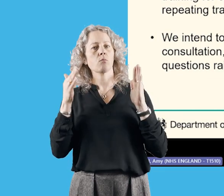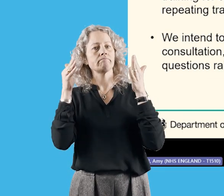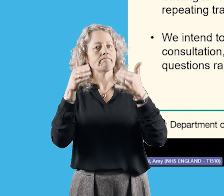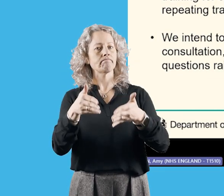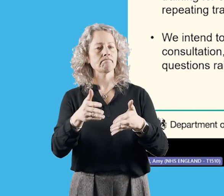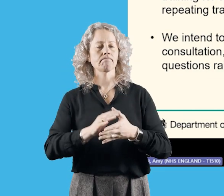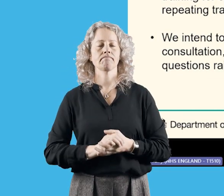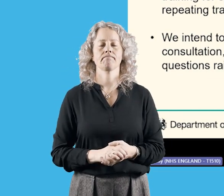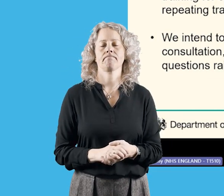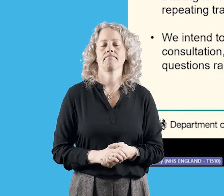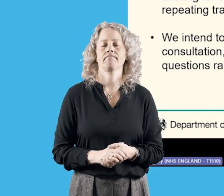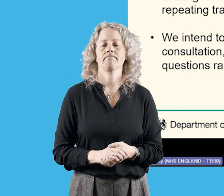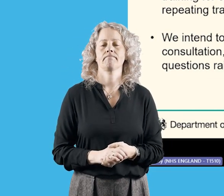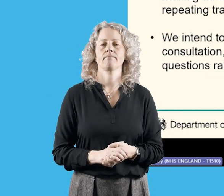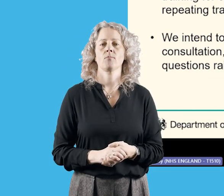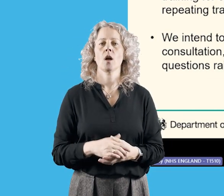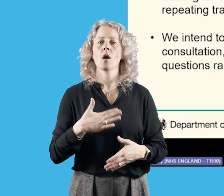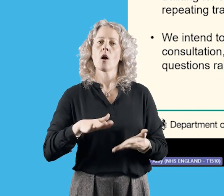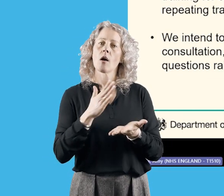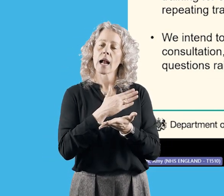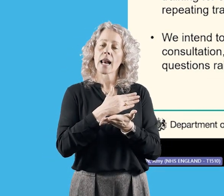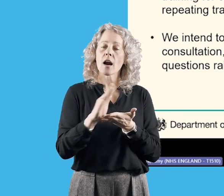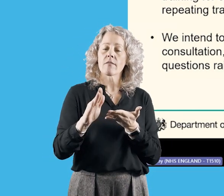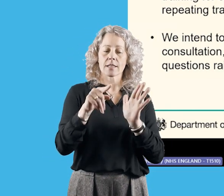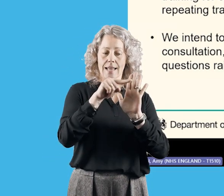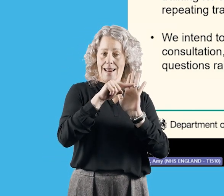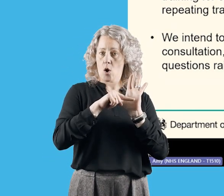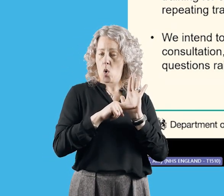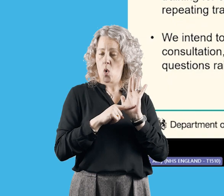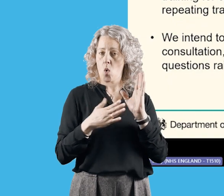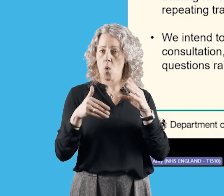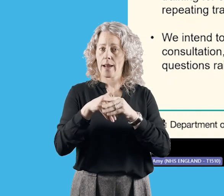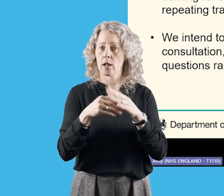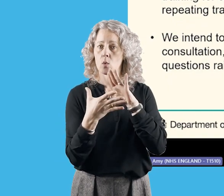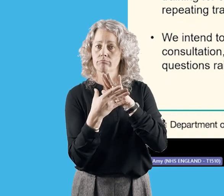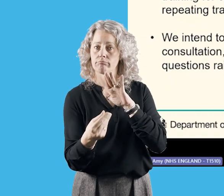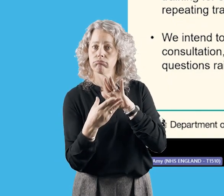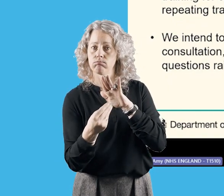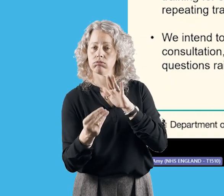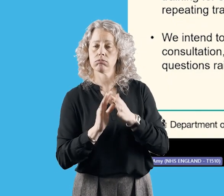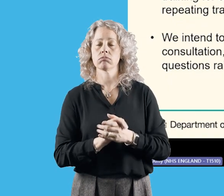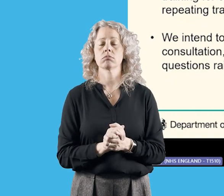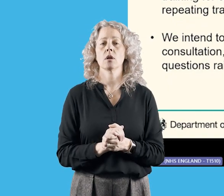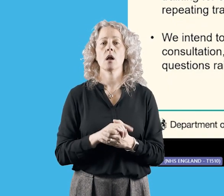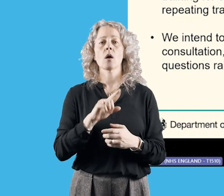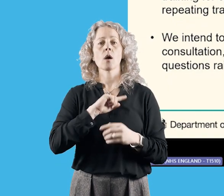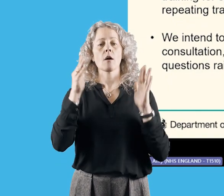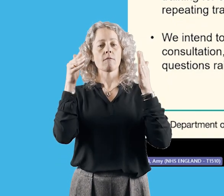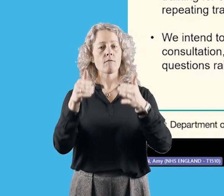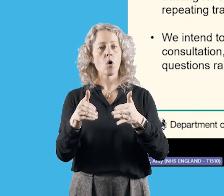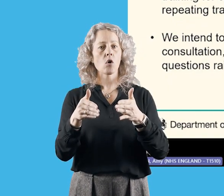We intend to make clarifications in the code, including the examples in Annex A, to address key questions people asked